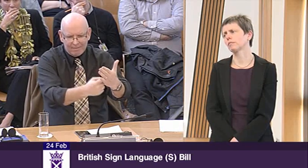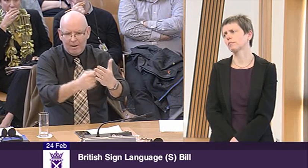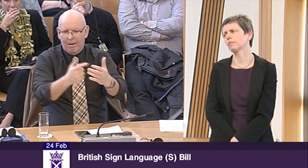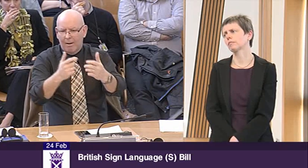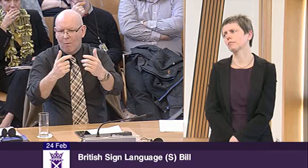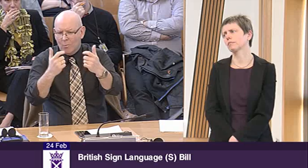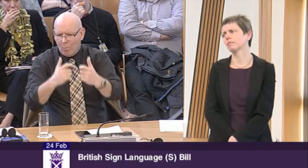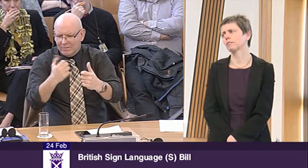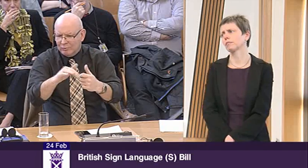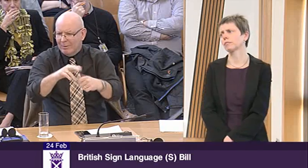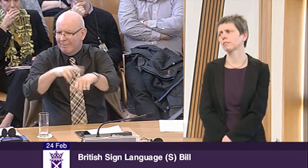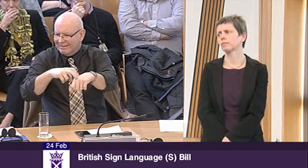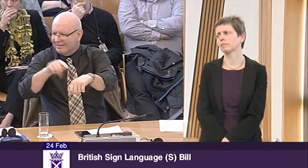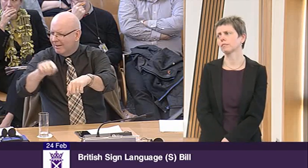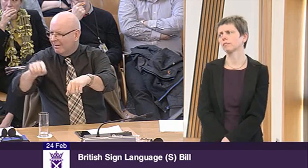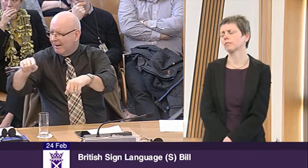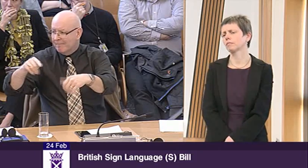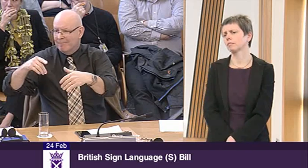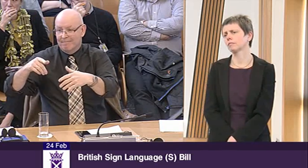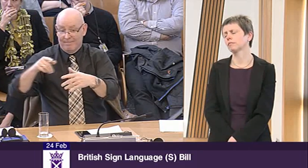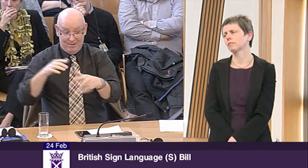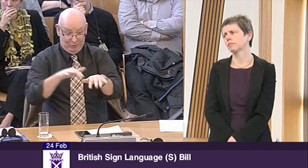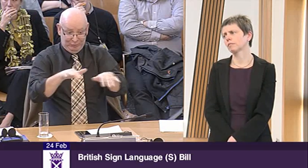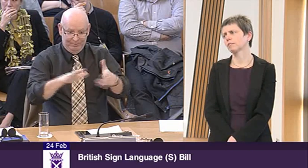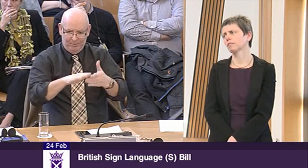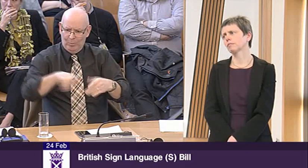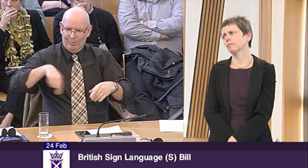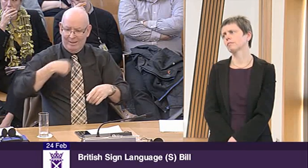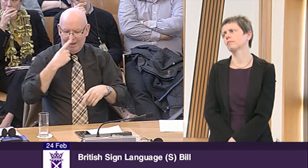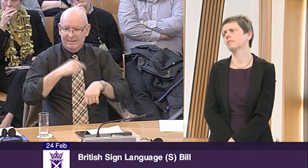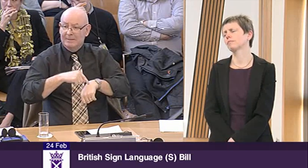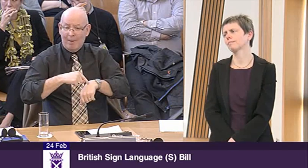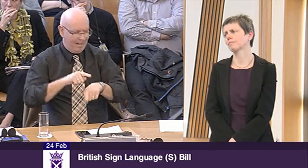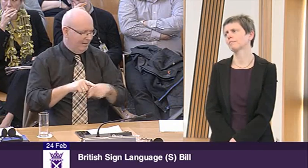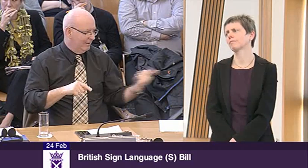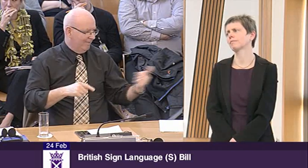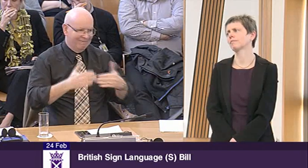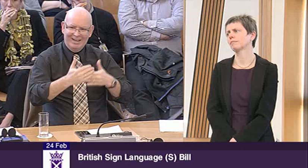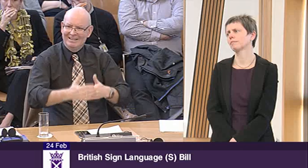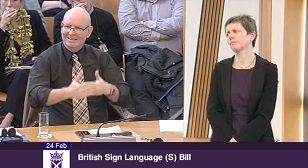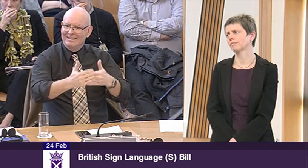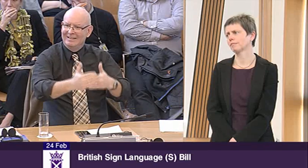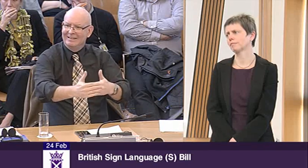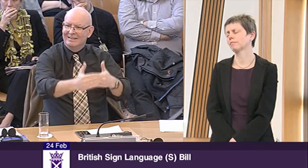because our access to core services such as the police and the health service is sporadic